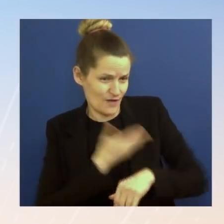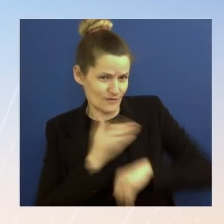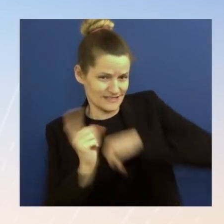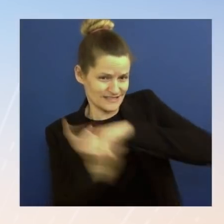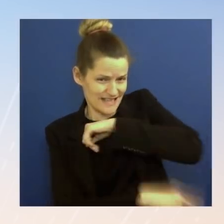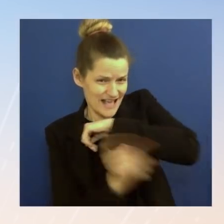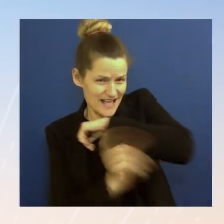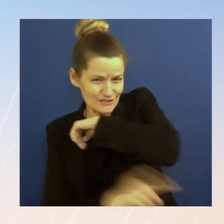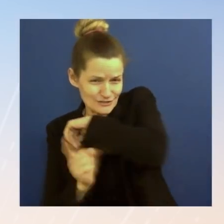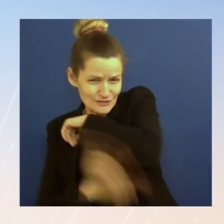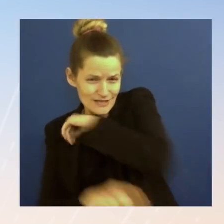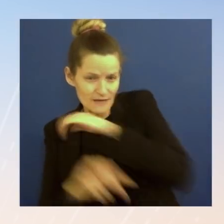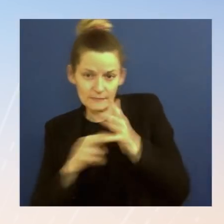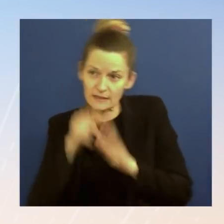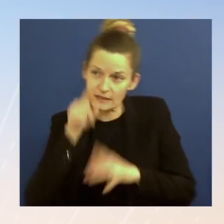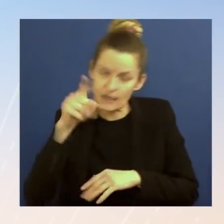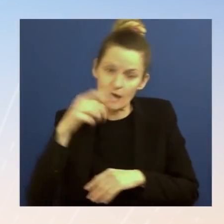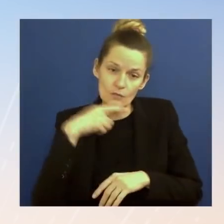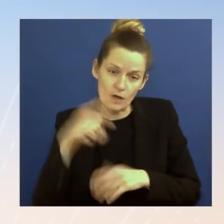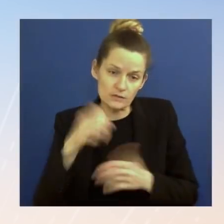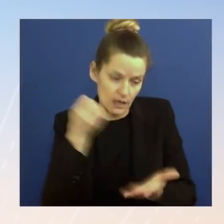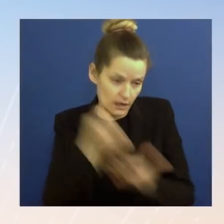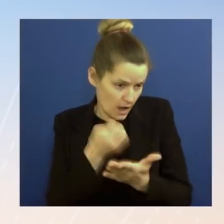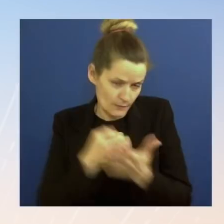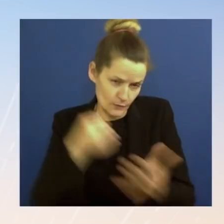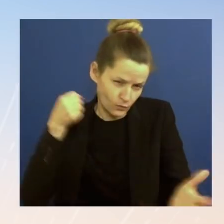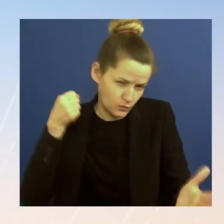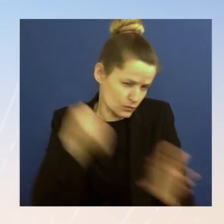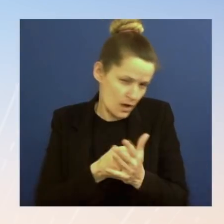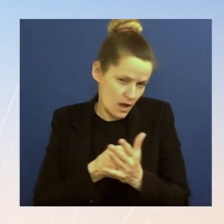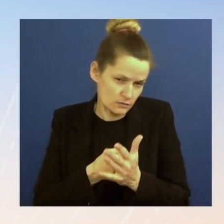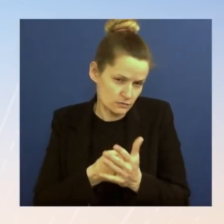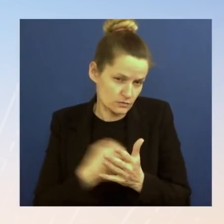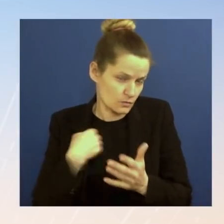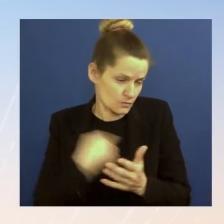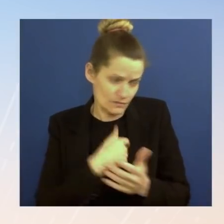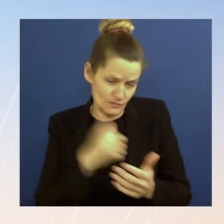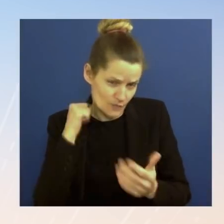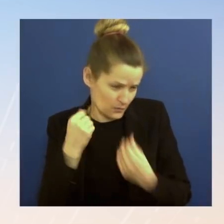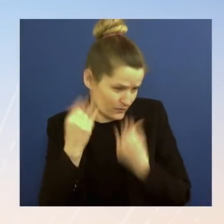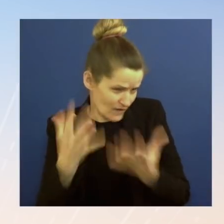to the Ukrainian military and the Ukrainian government than any other country in the world and more historic assistance